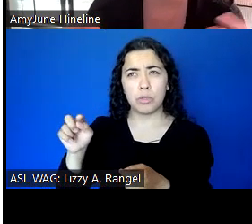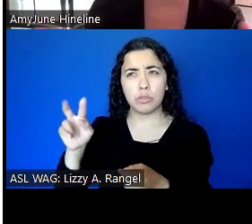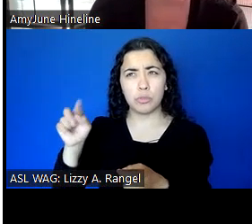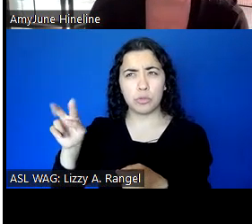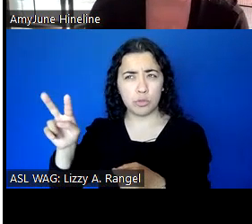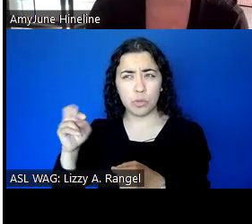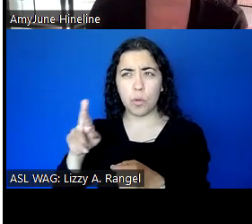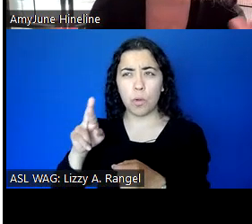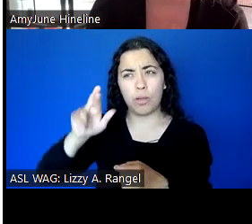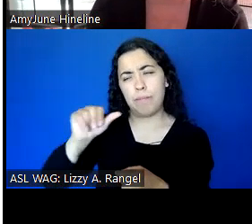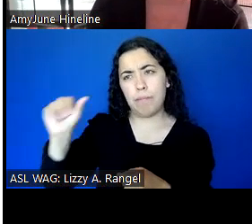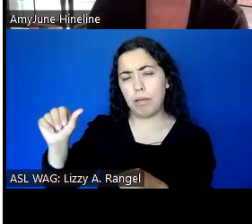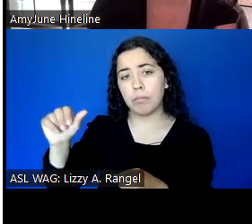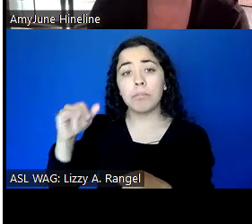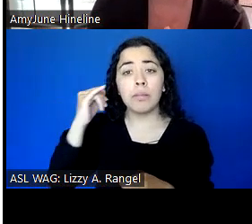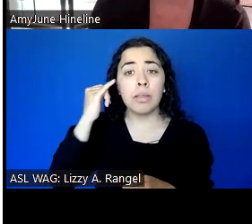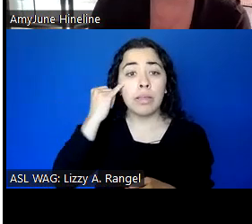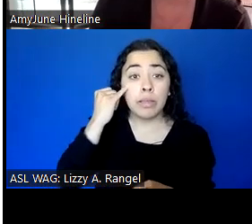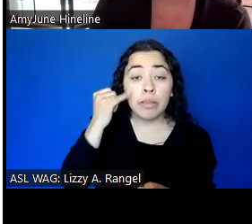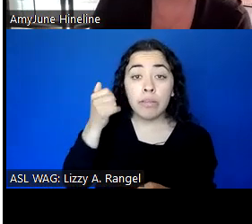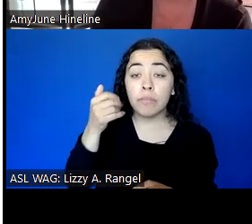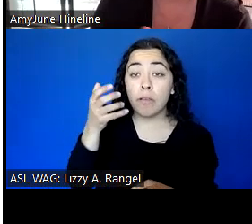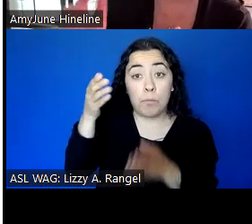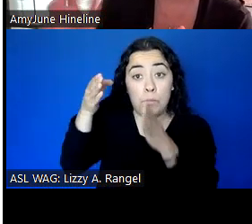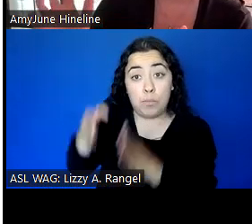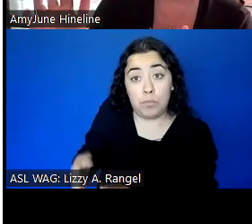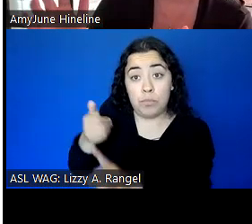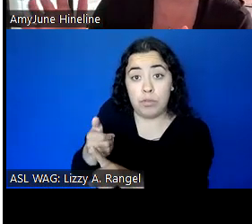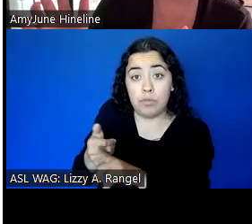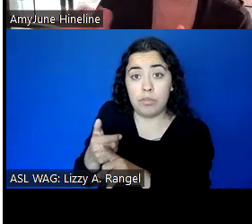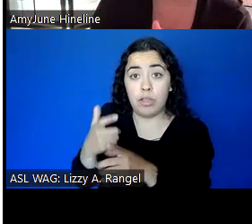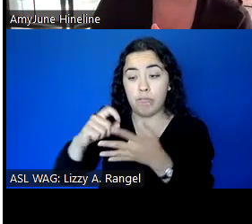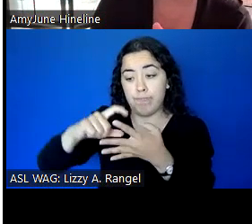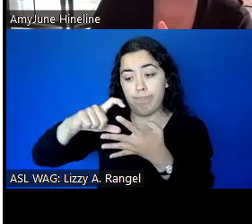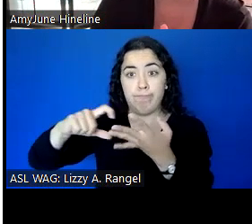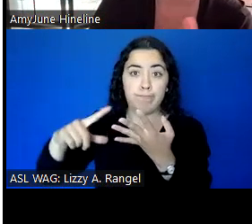user interface components and navigation must be operable. Again, I have tomorrow specific